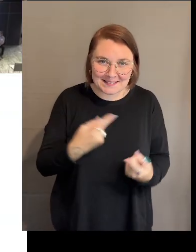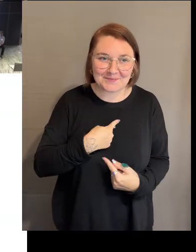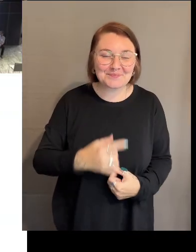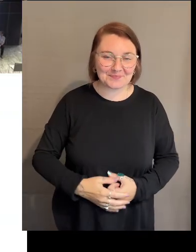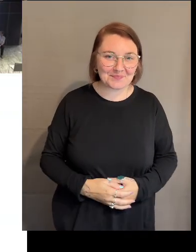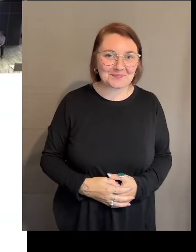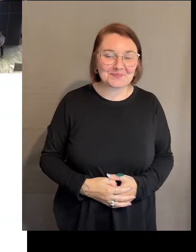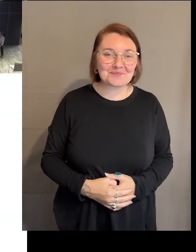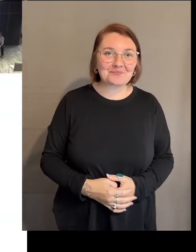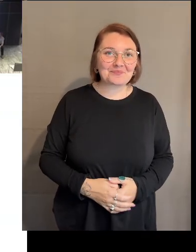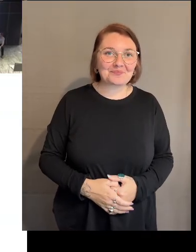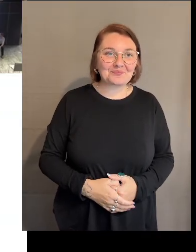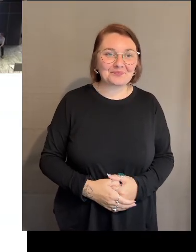Anyone want to start us off?